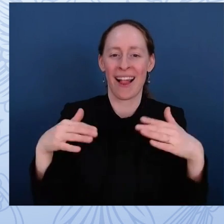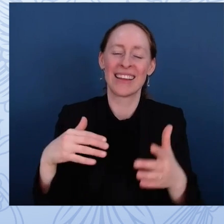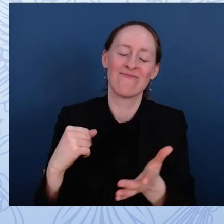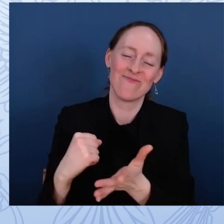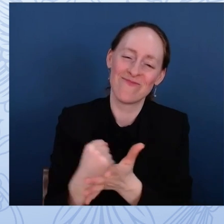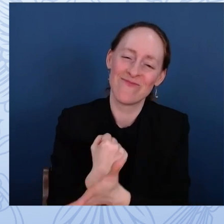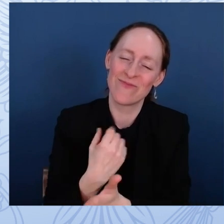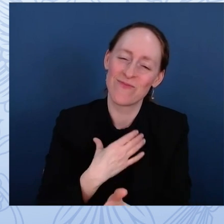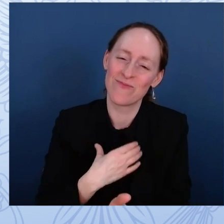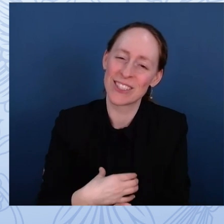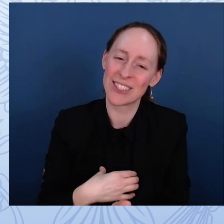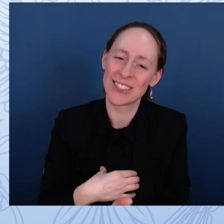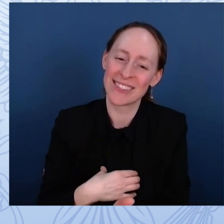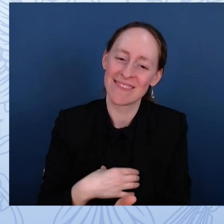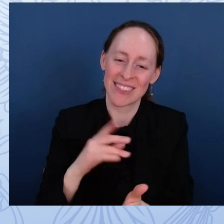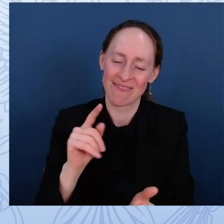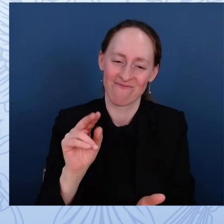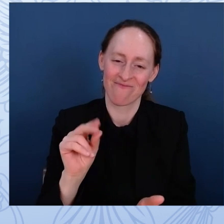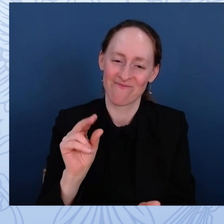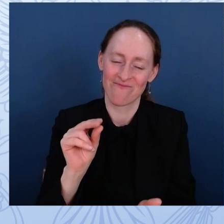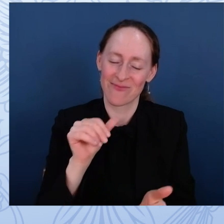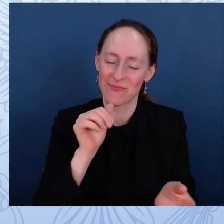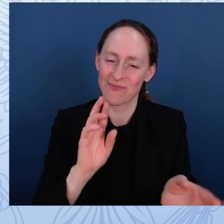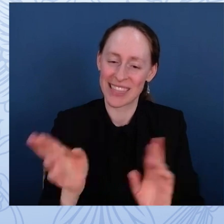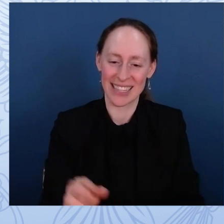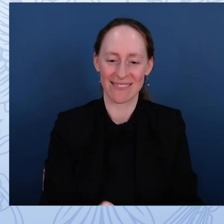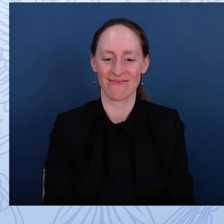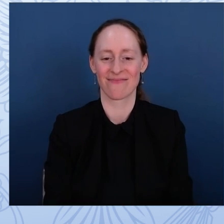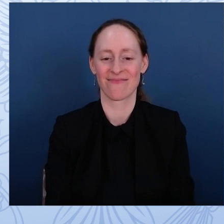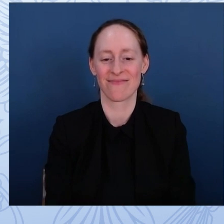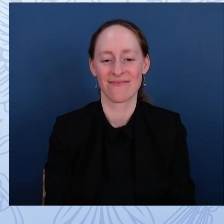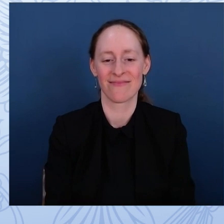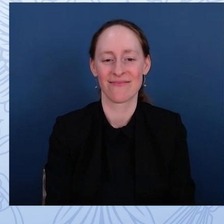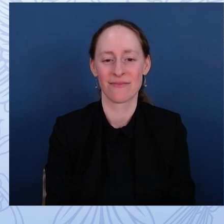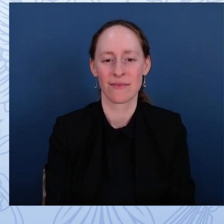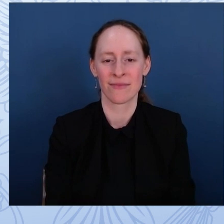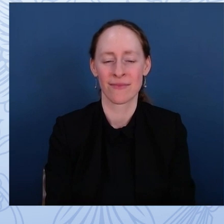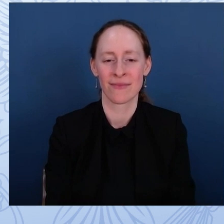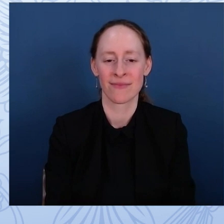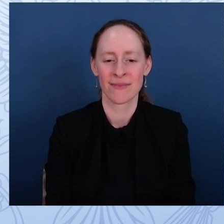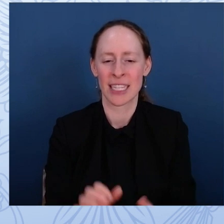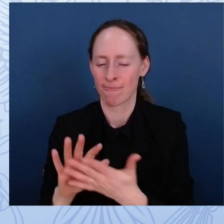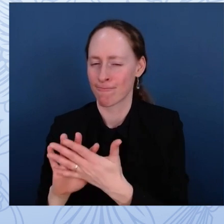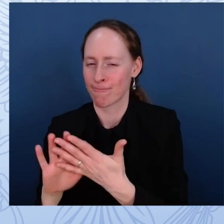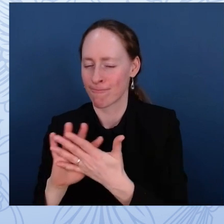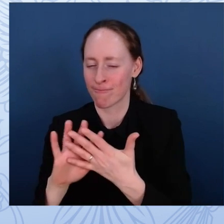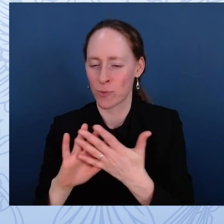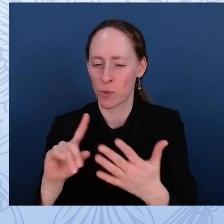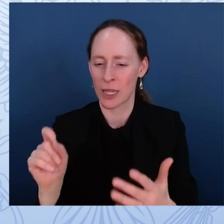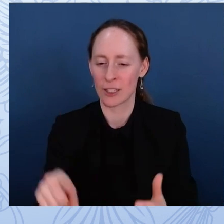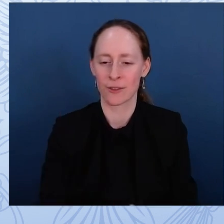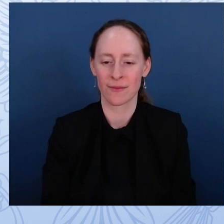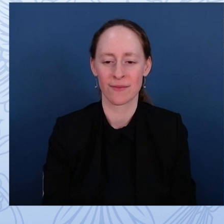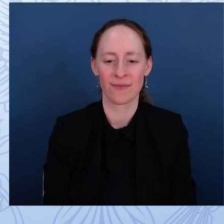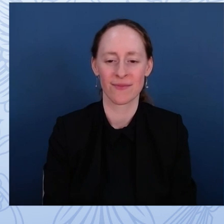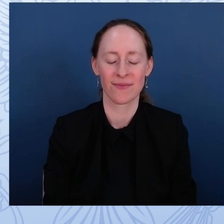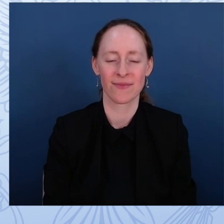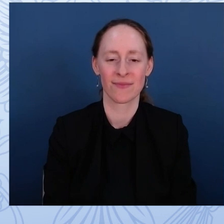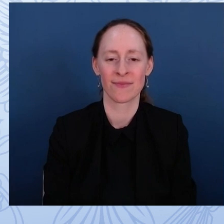The Press: